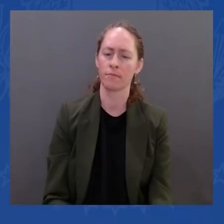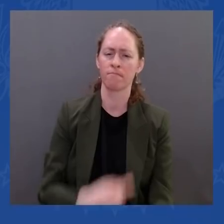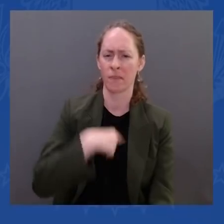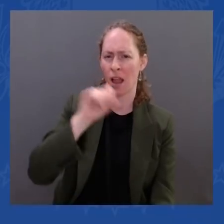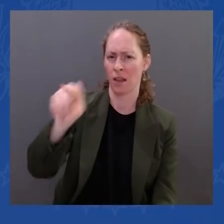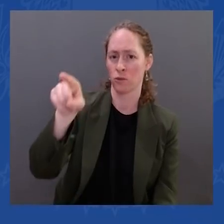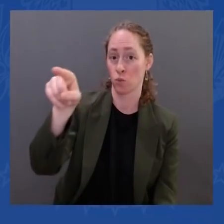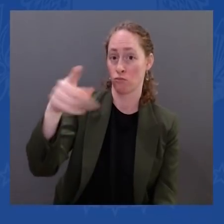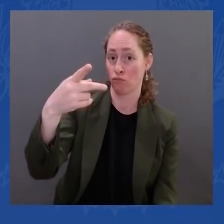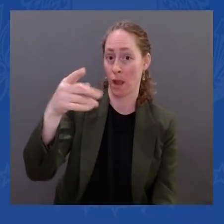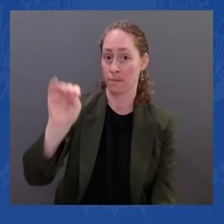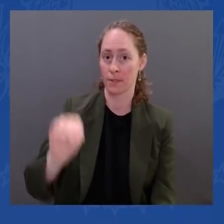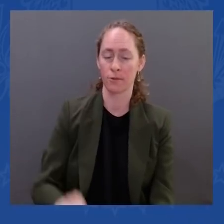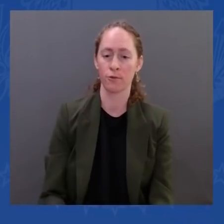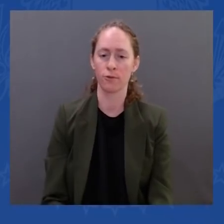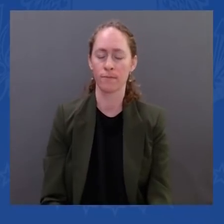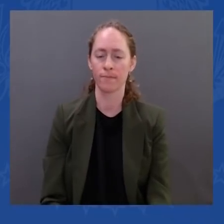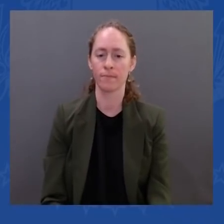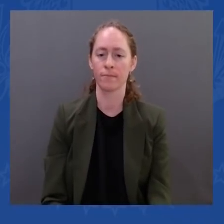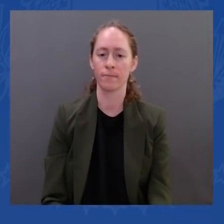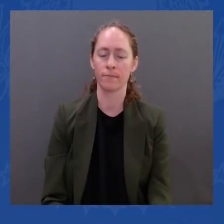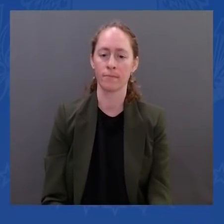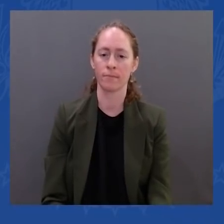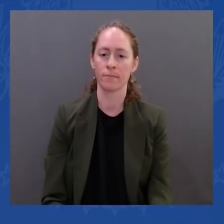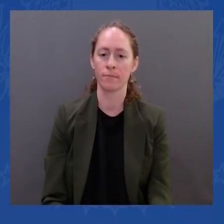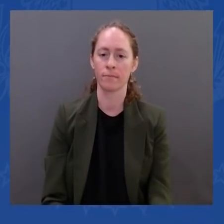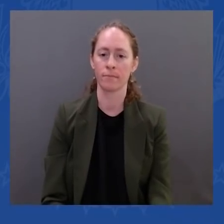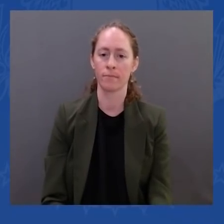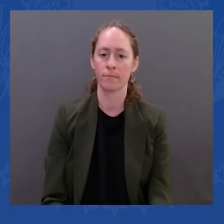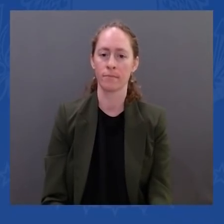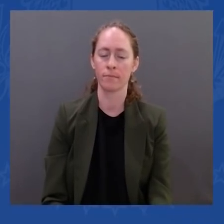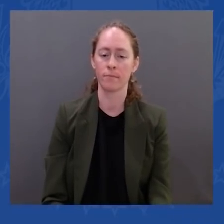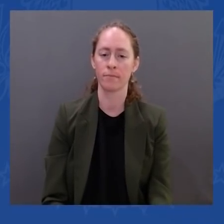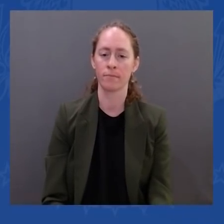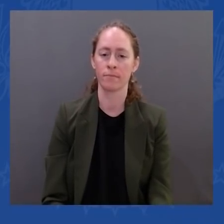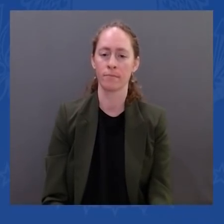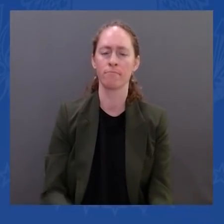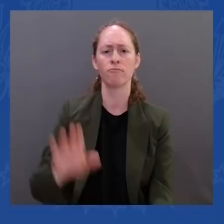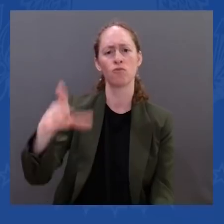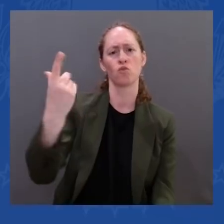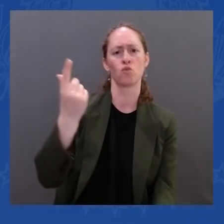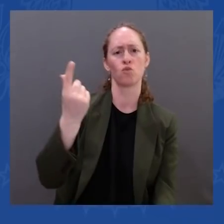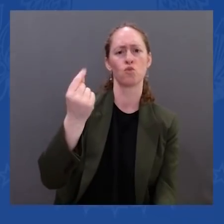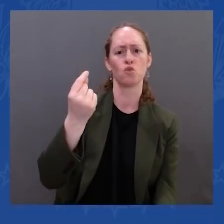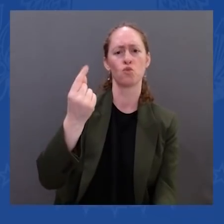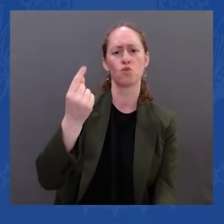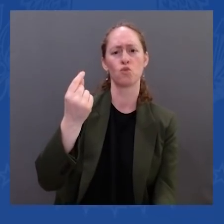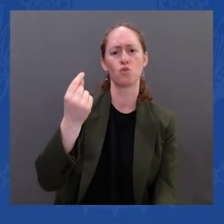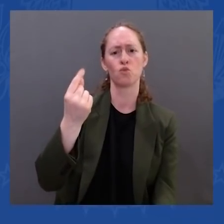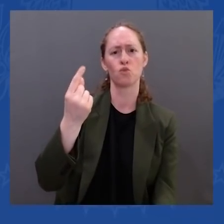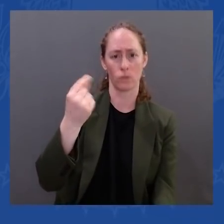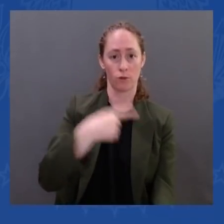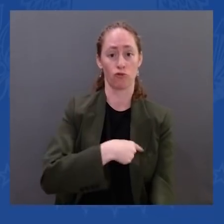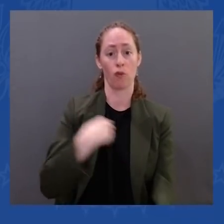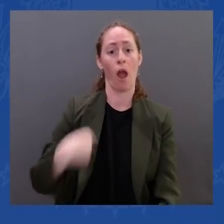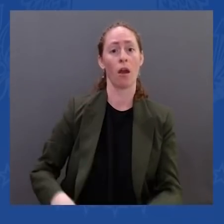if China were to invade or tried to take over Taiwan? And how do you hope that the U.S. would respond